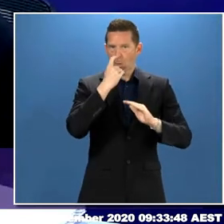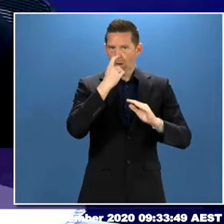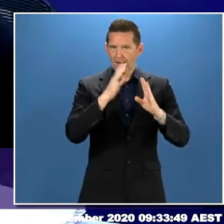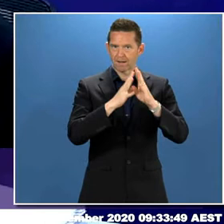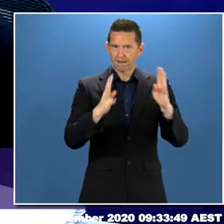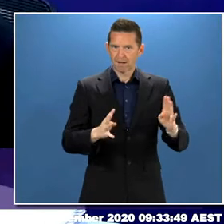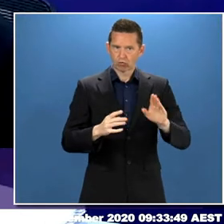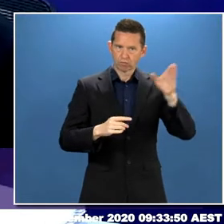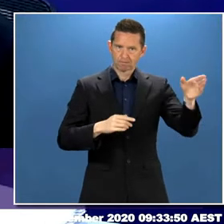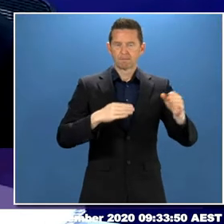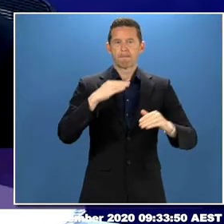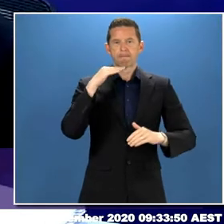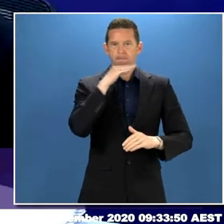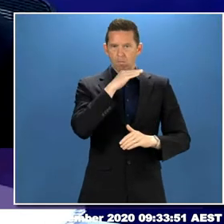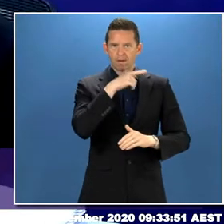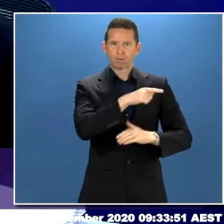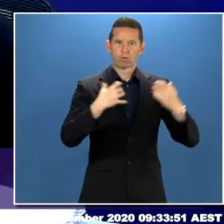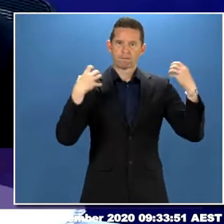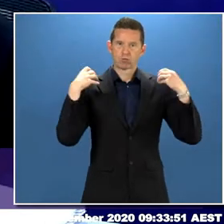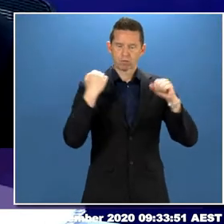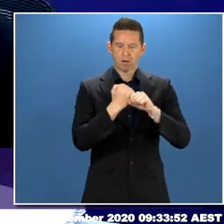Commissioner Galbally is presently located.